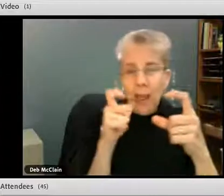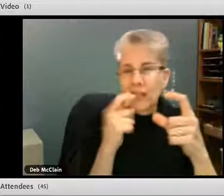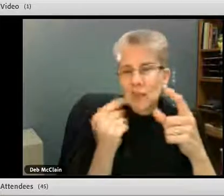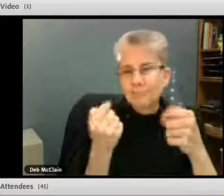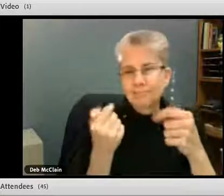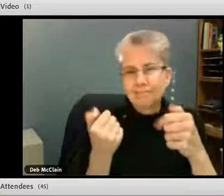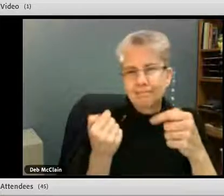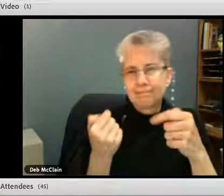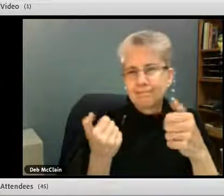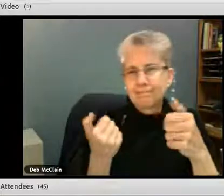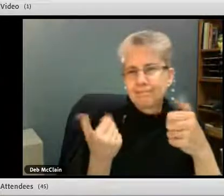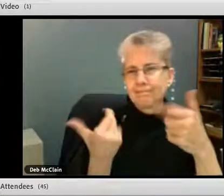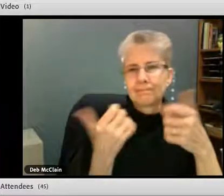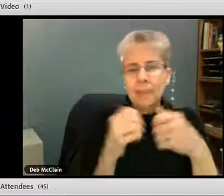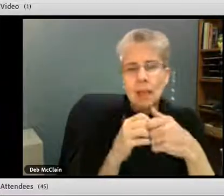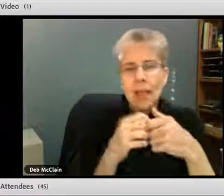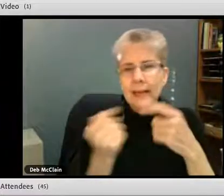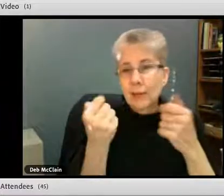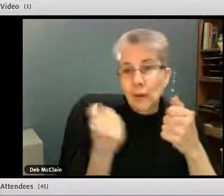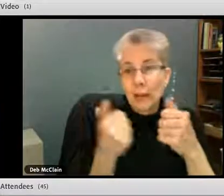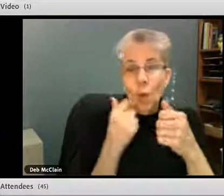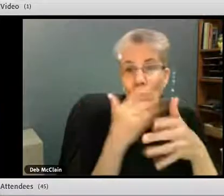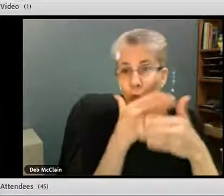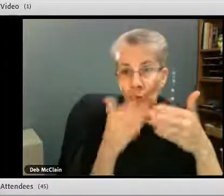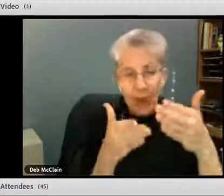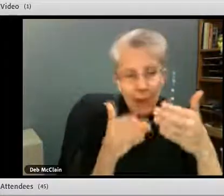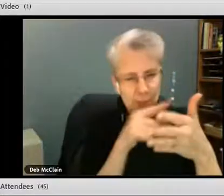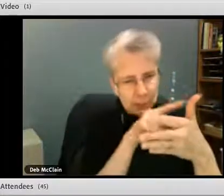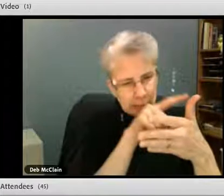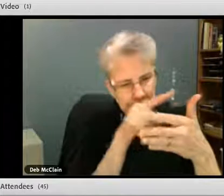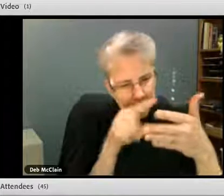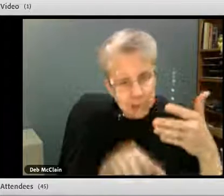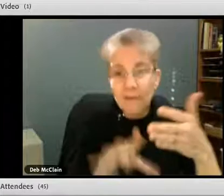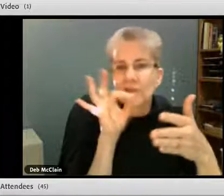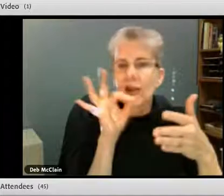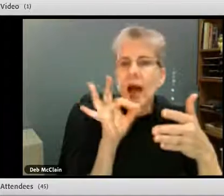Go through them and look and find what are the five best pictures from this program?